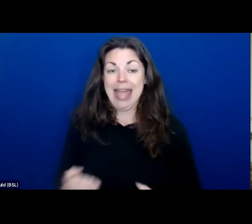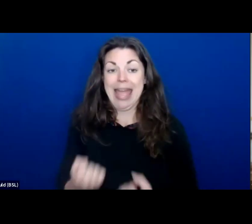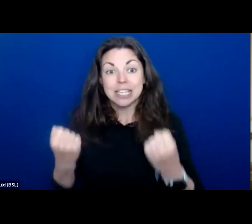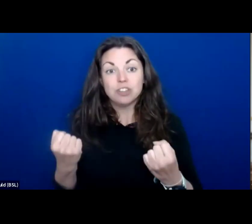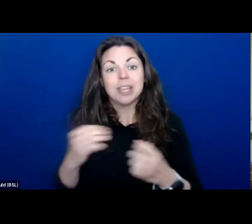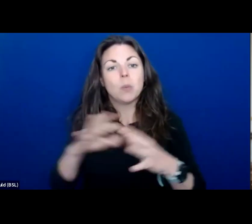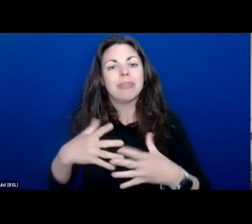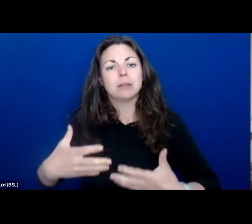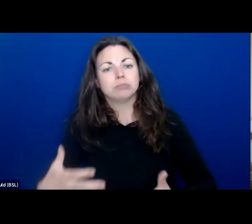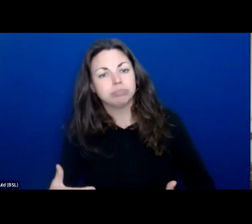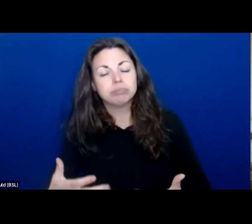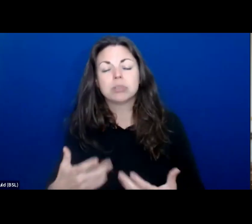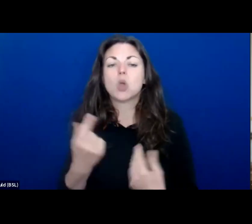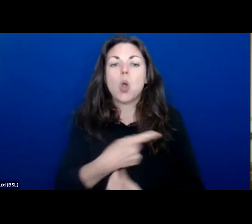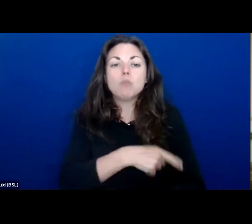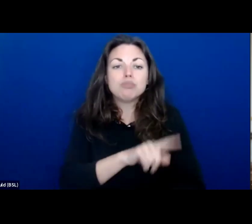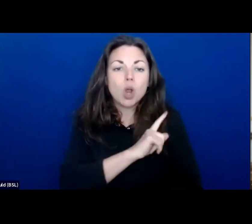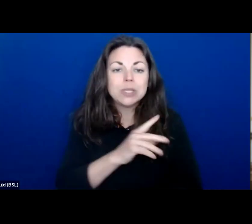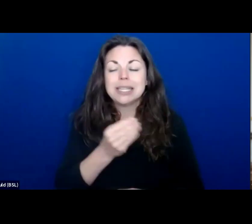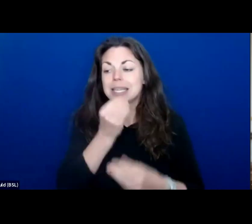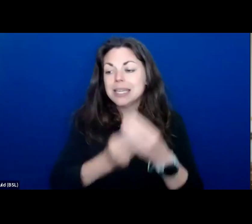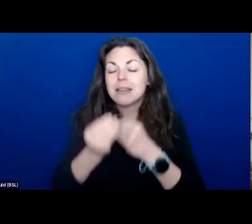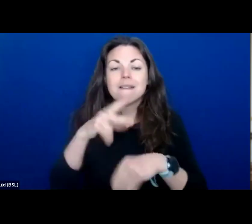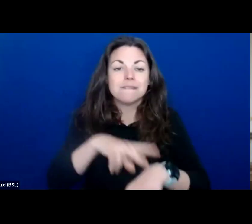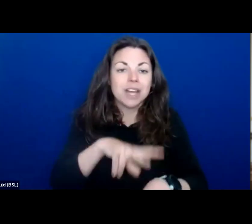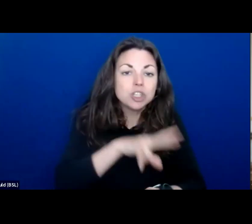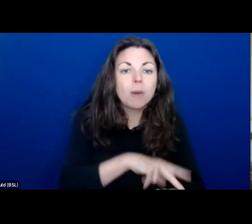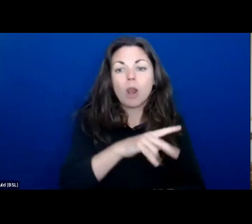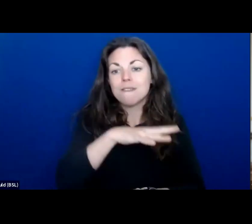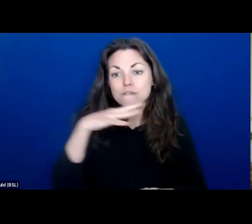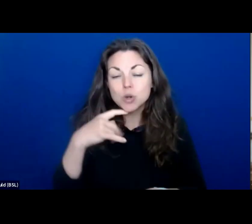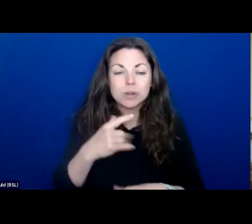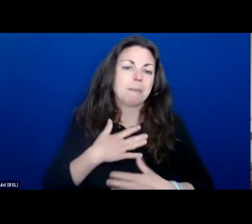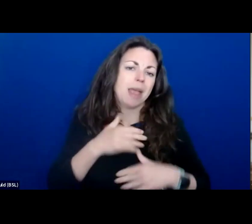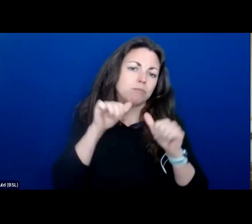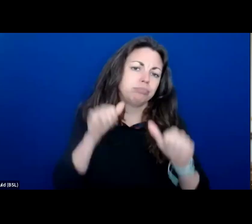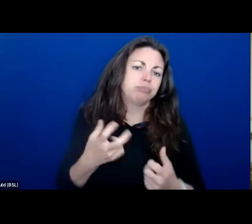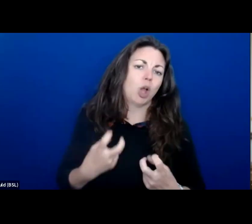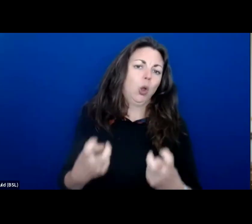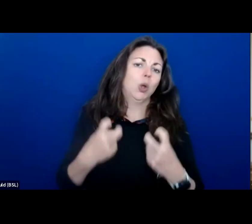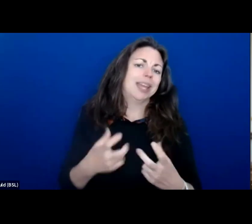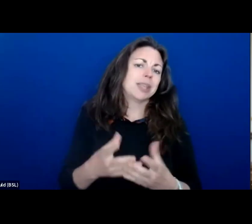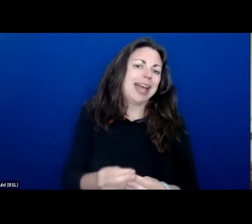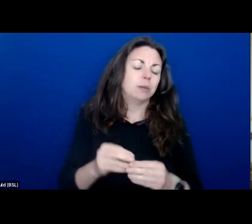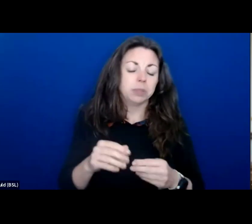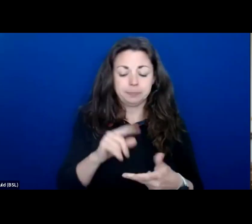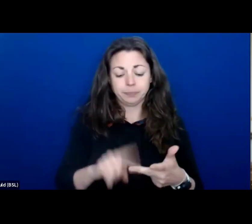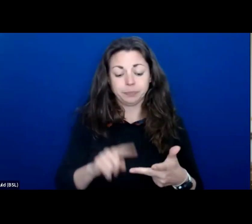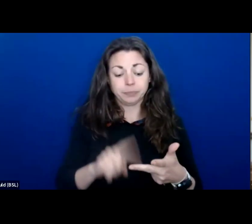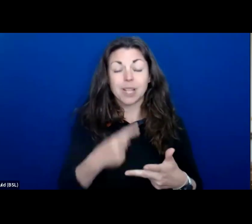vegetables, fruits. I love to cook, so that helps a lot. But also saying no, not chasing that spotlight.